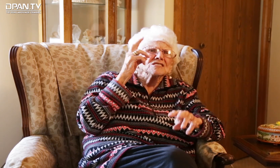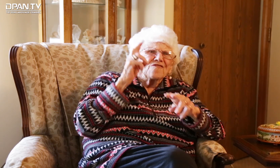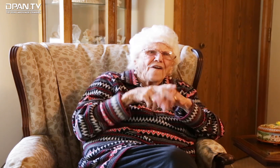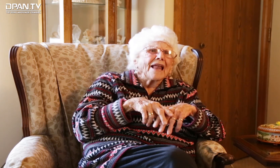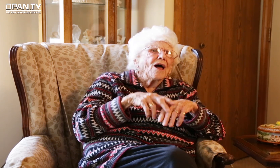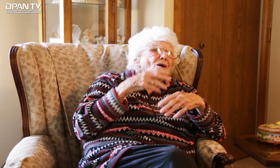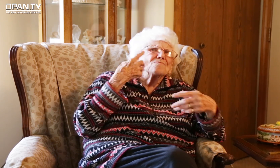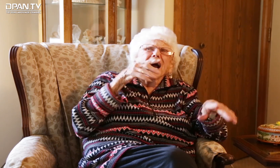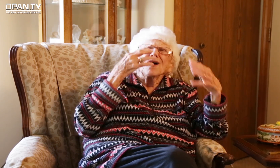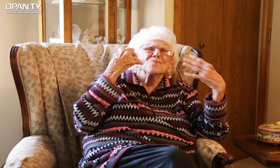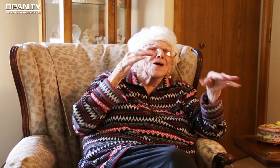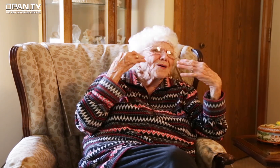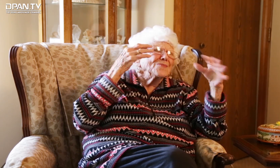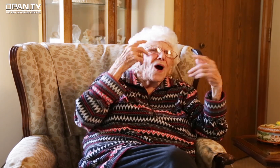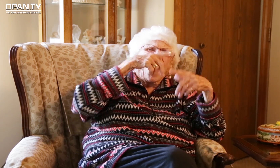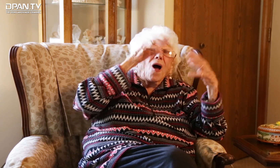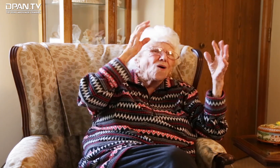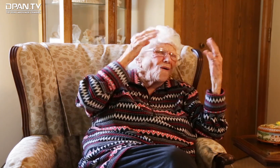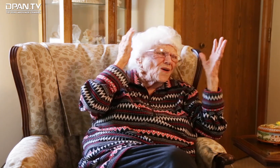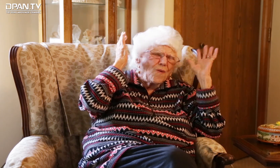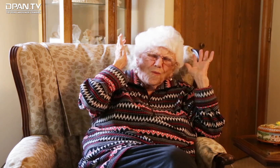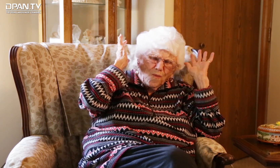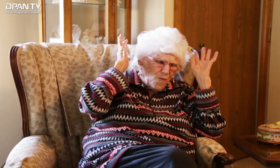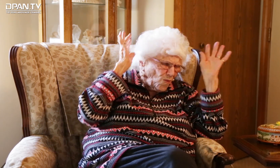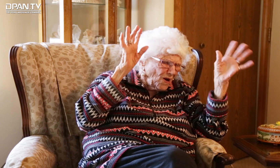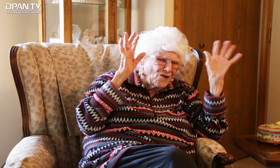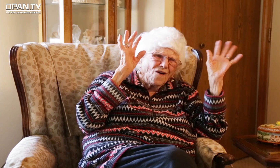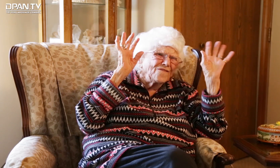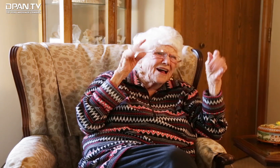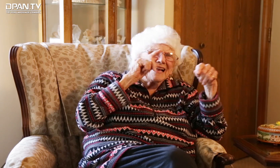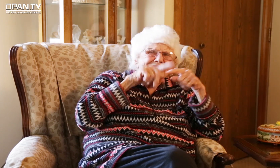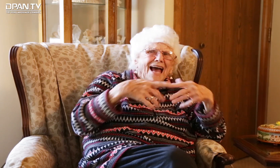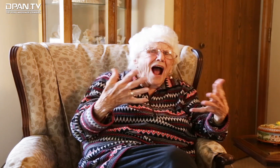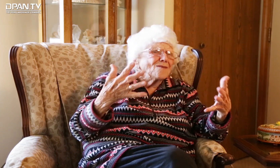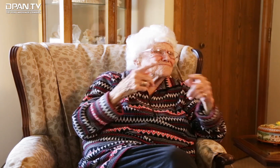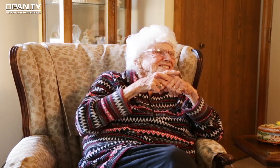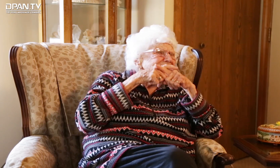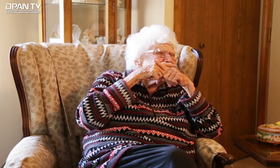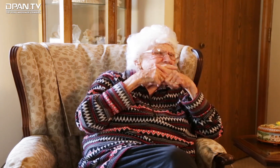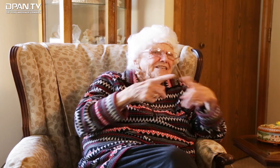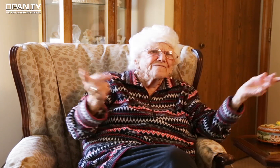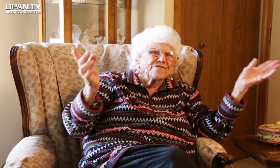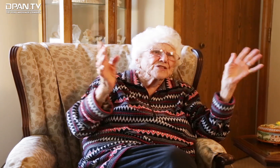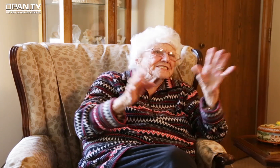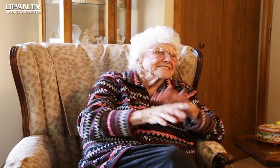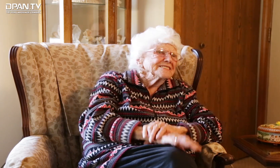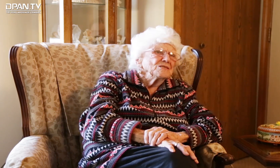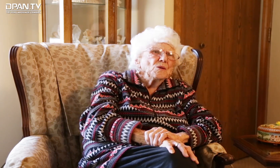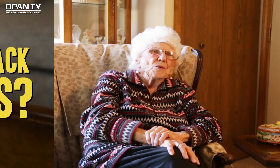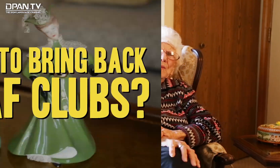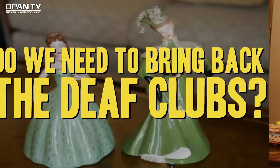We had SO much fun. Wow. All of those people were wonderful. Now, it's DIFFERENT.